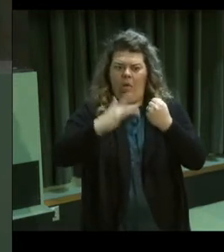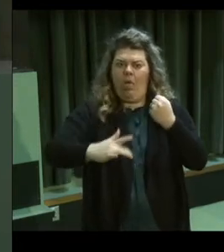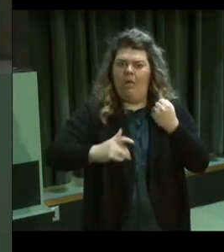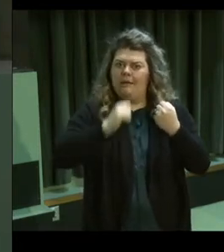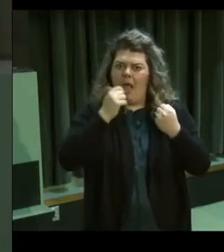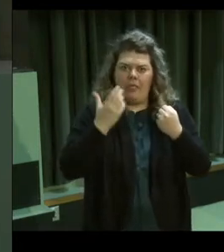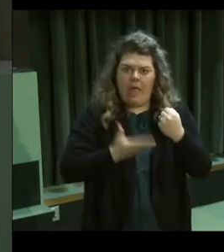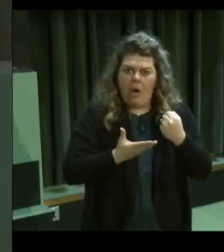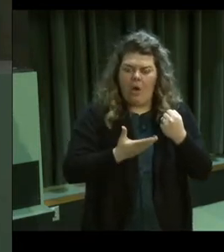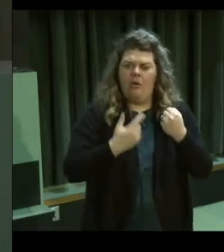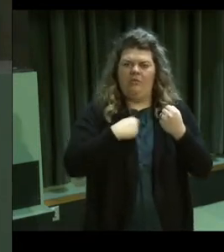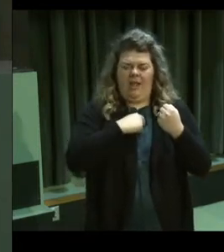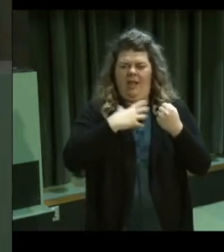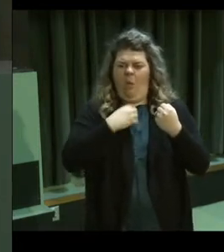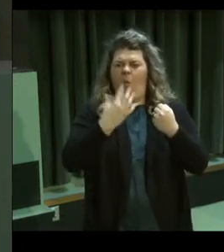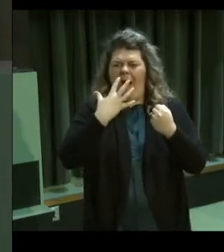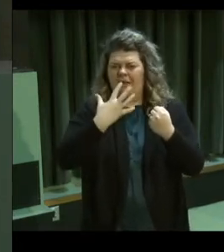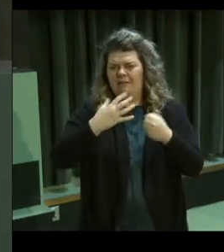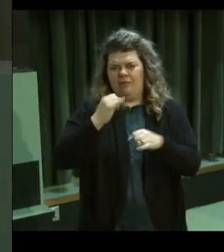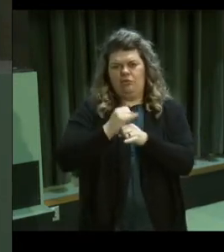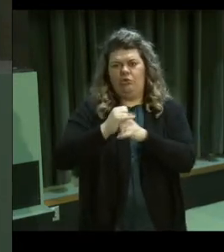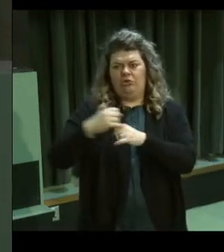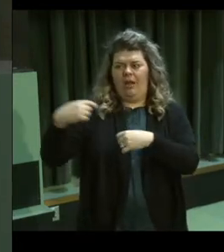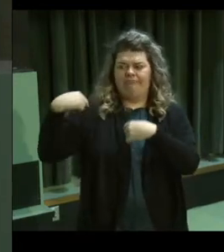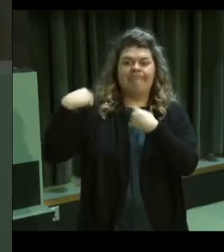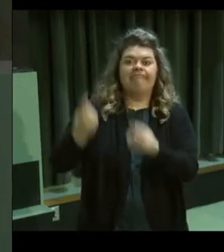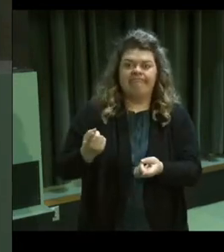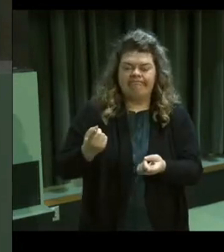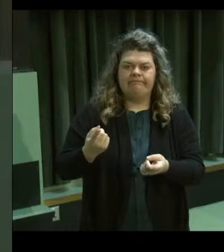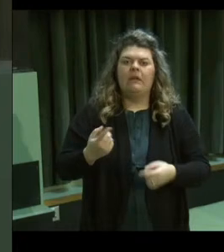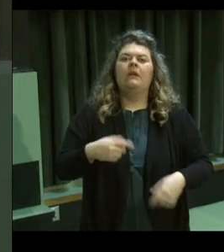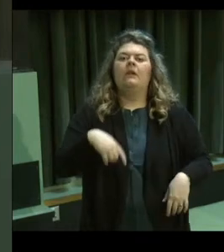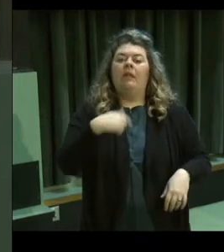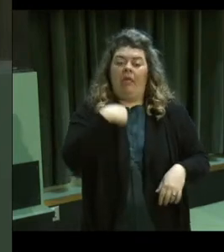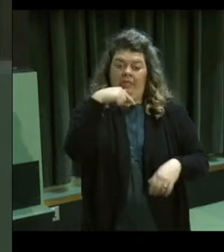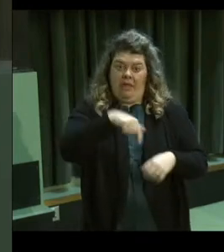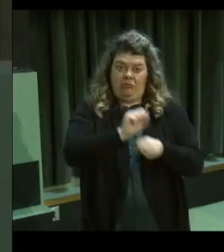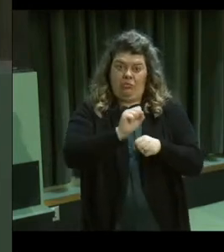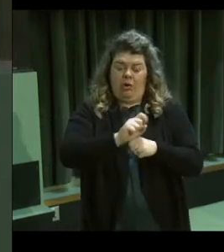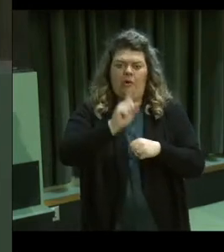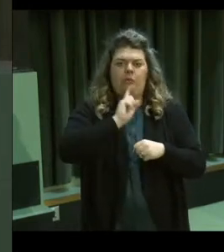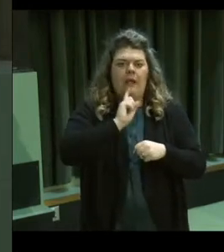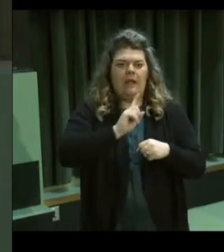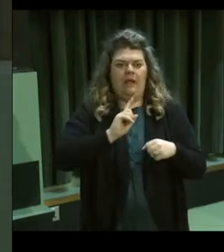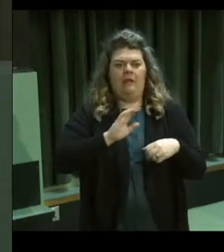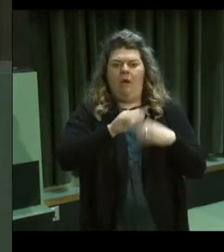history. As a predominantly white institution. This